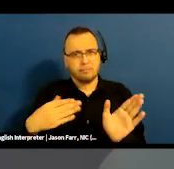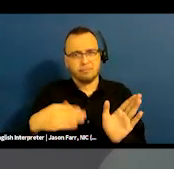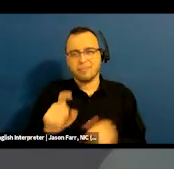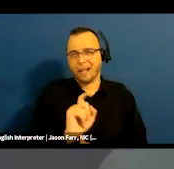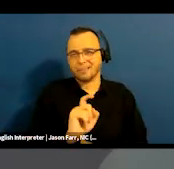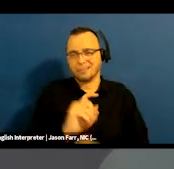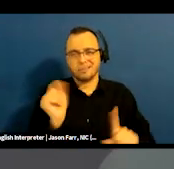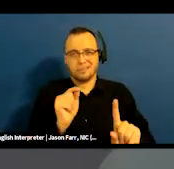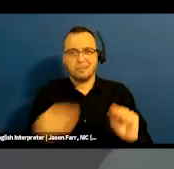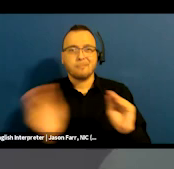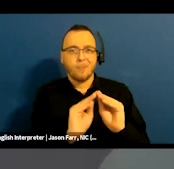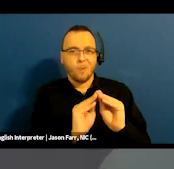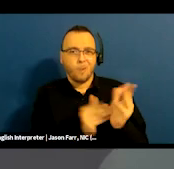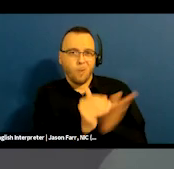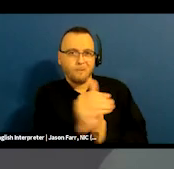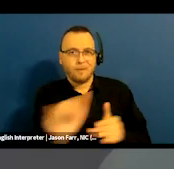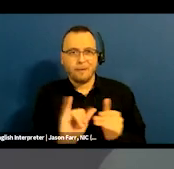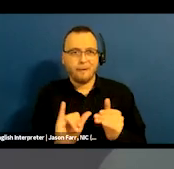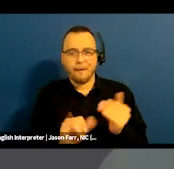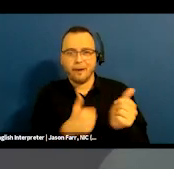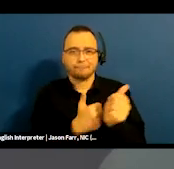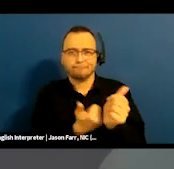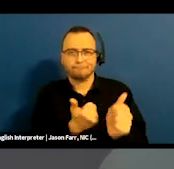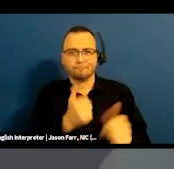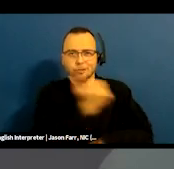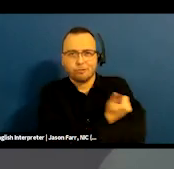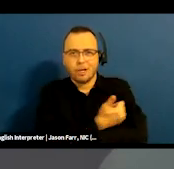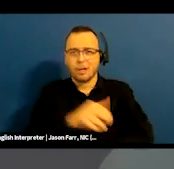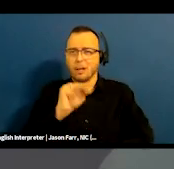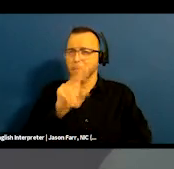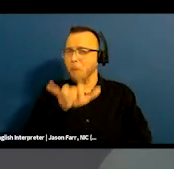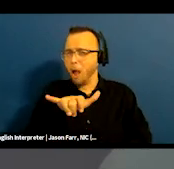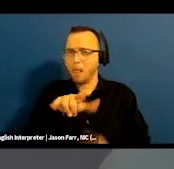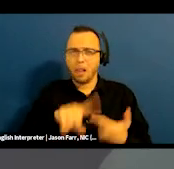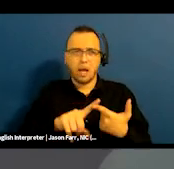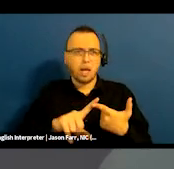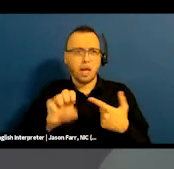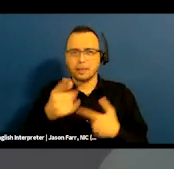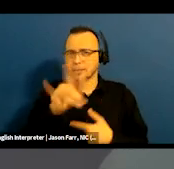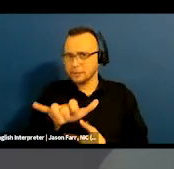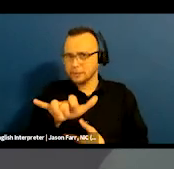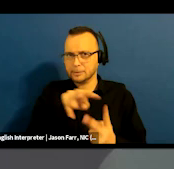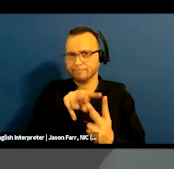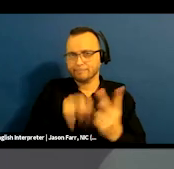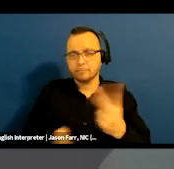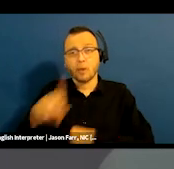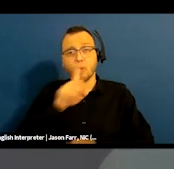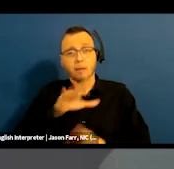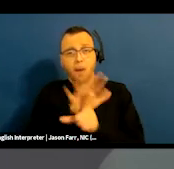which the kids love doing. She was 19 years old. The kids very rarely, as a matter of fact, or actually alcohol dependent, as it turns out.